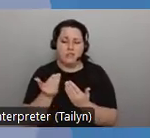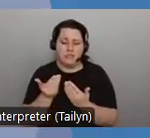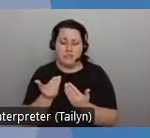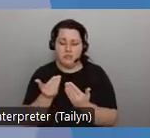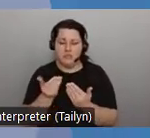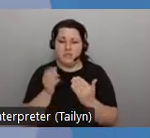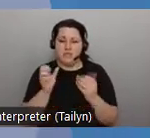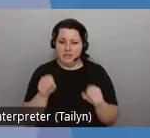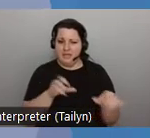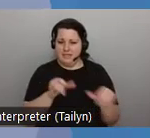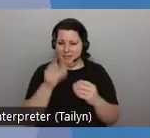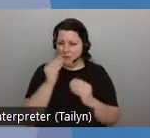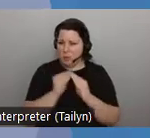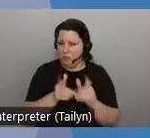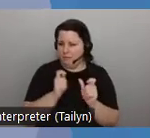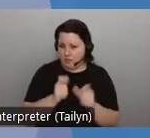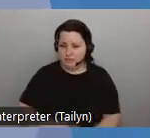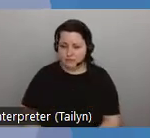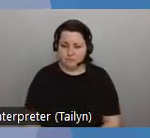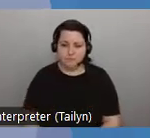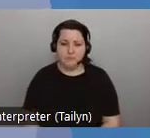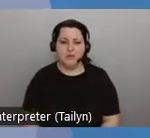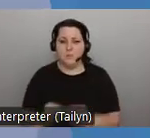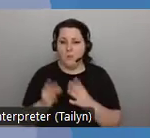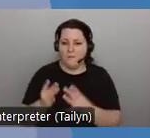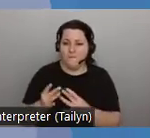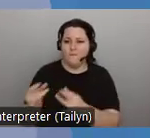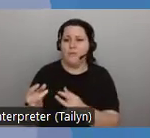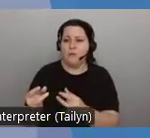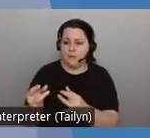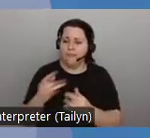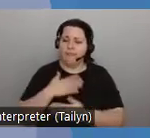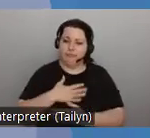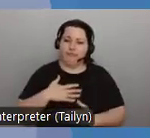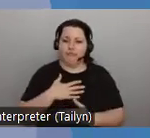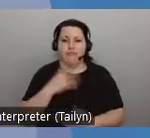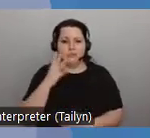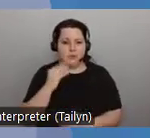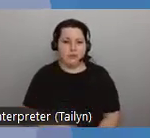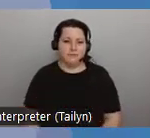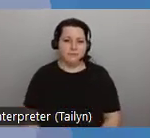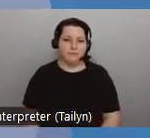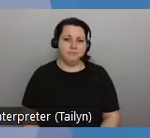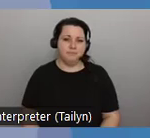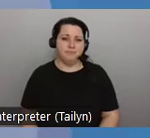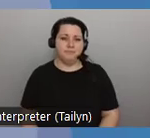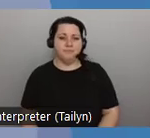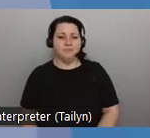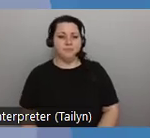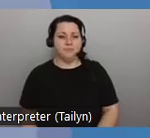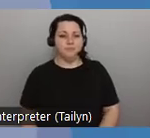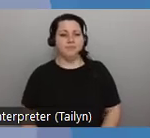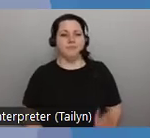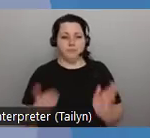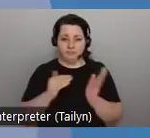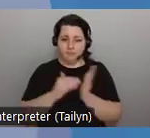It just does it for them. So it makes it easier to get the same information faster.